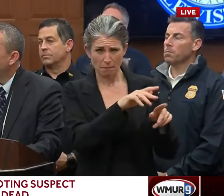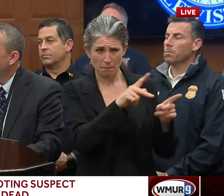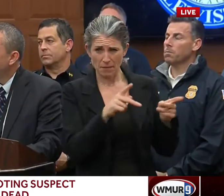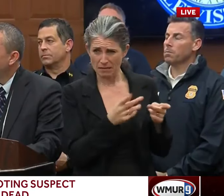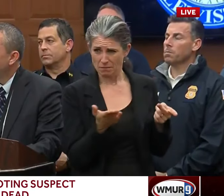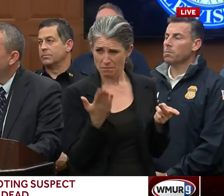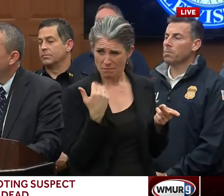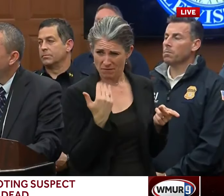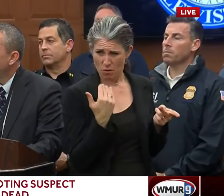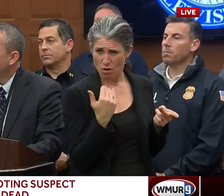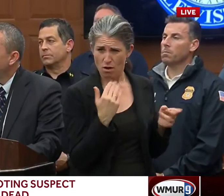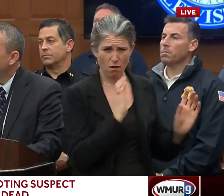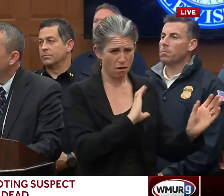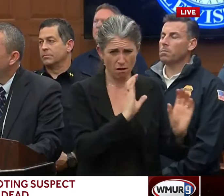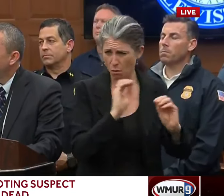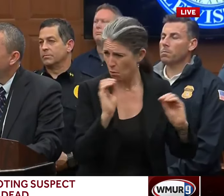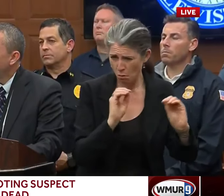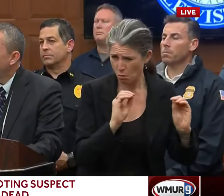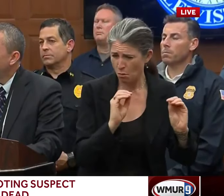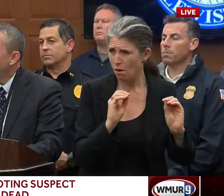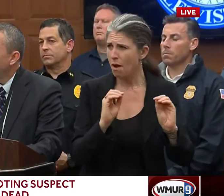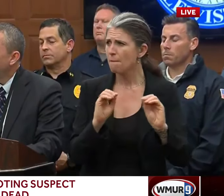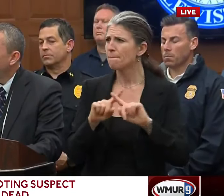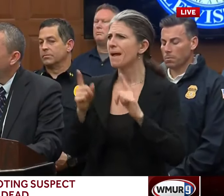YOU SEARCHED THAT AREA BEFORE, AS I UNDERSTAND IT.